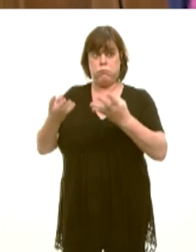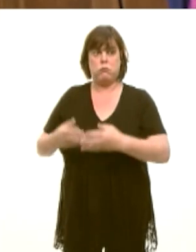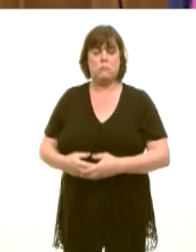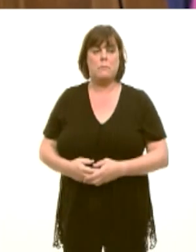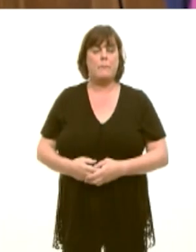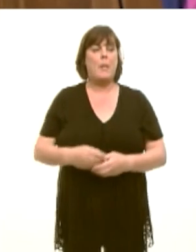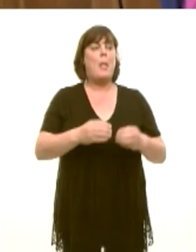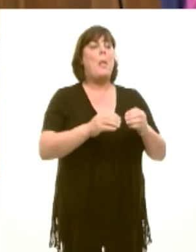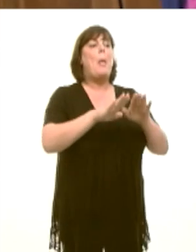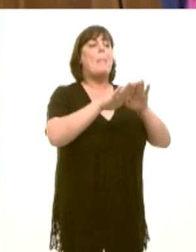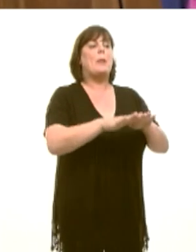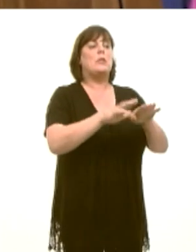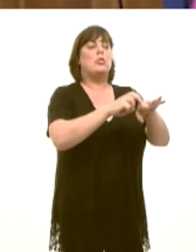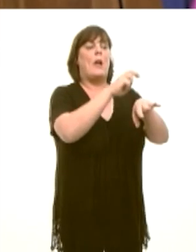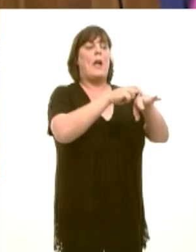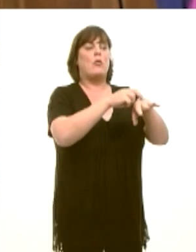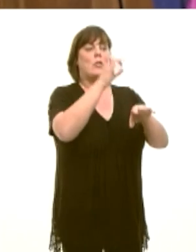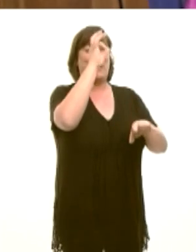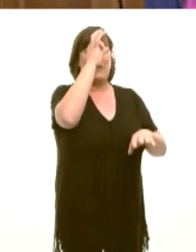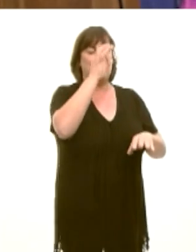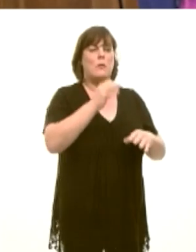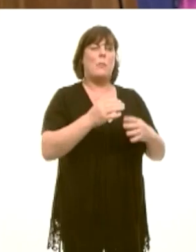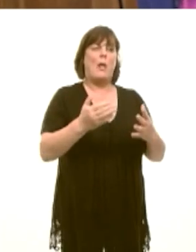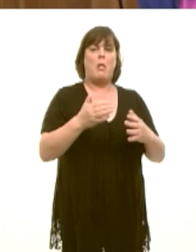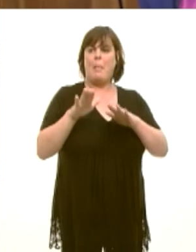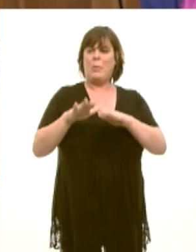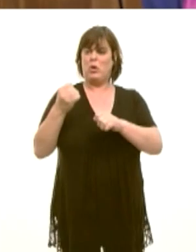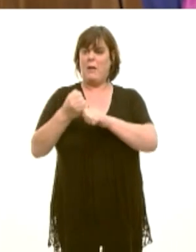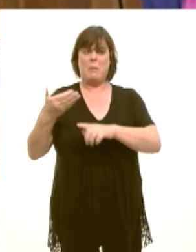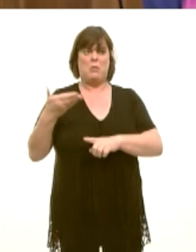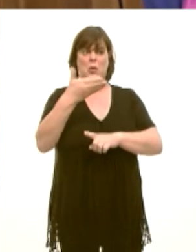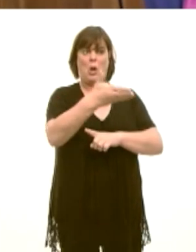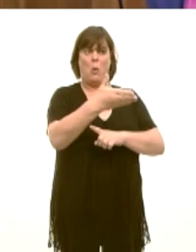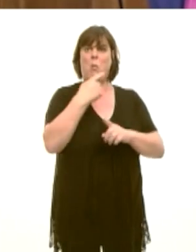The British-Irish Counciló. Well, the British Government doesnít tend to attend it at a